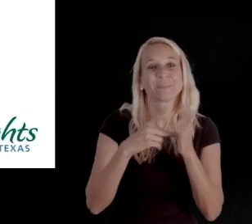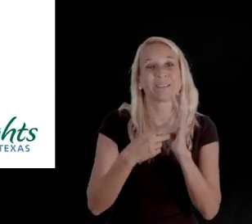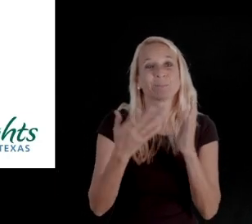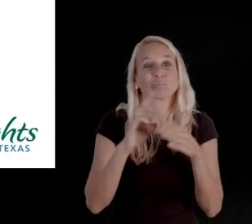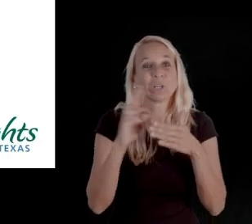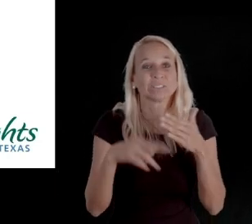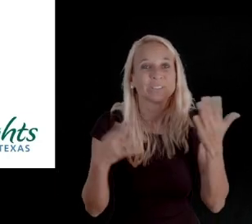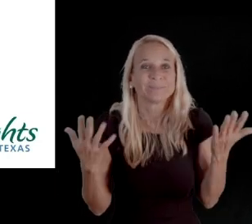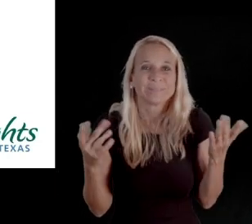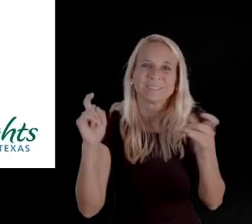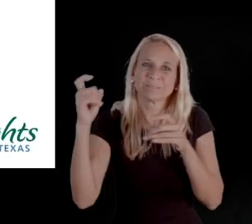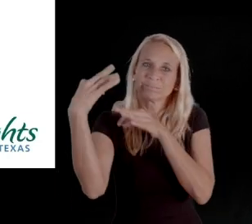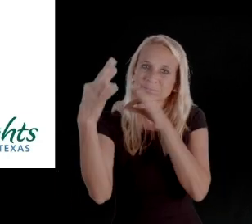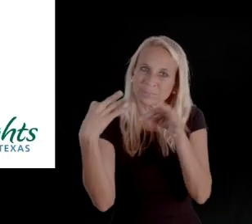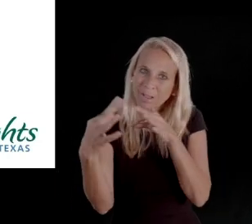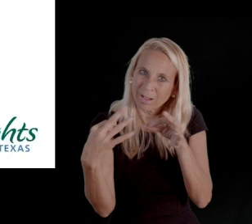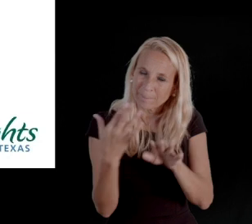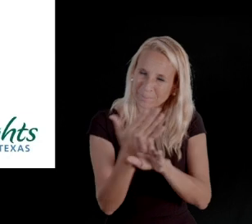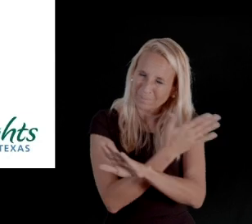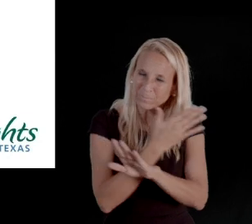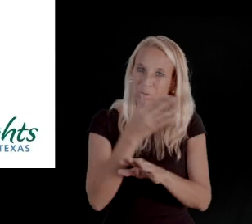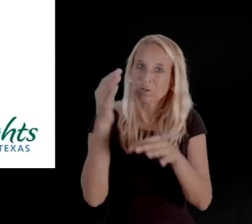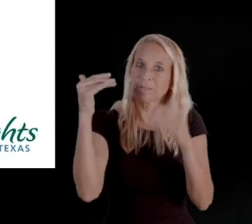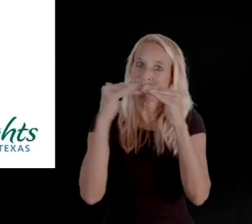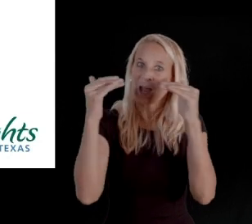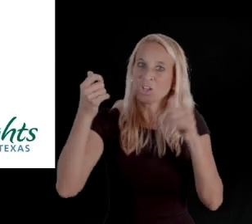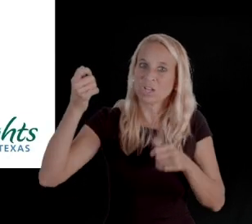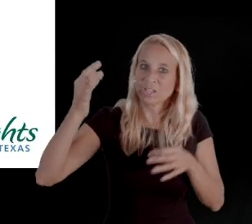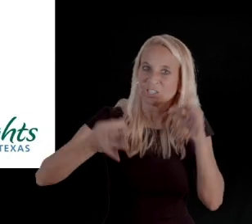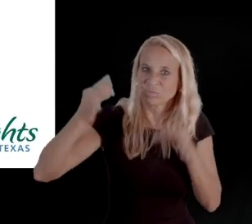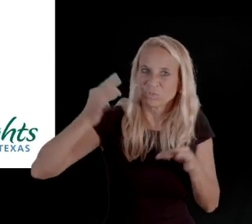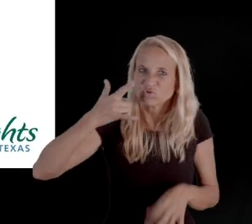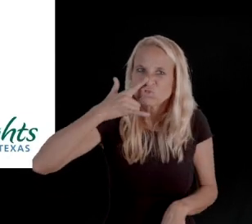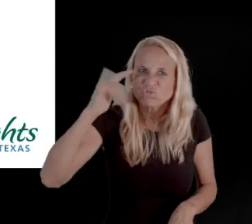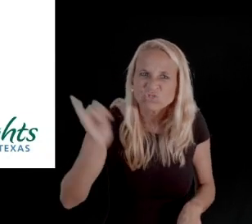explained to you beforehand by the hearing officer like what